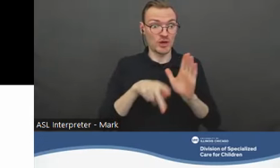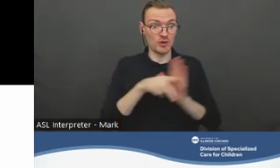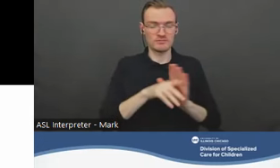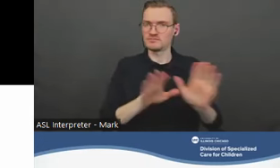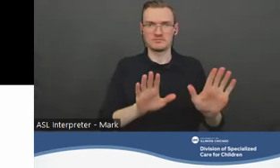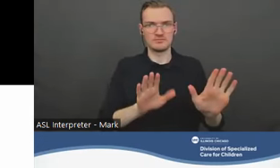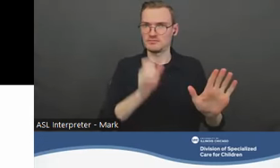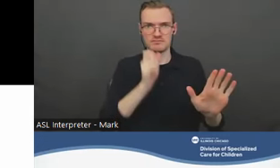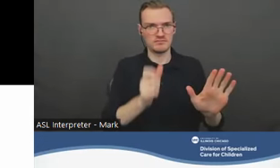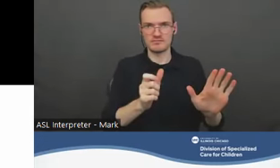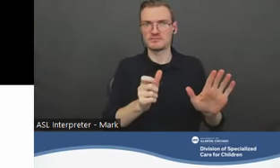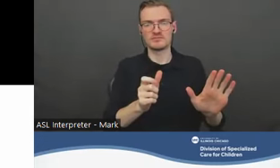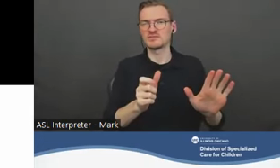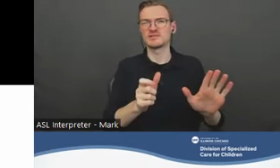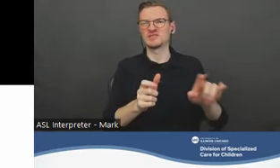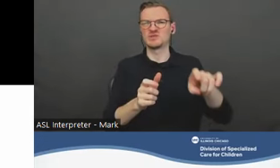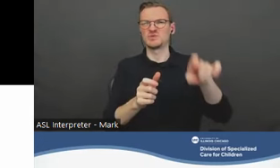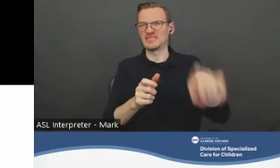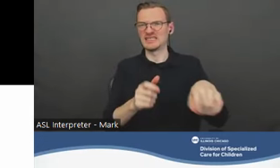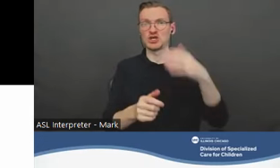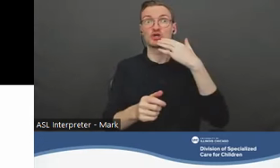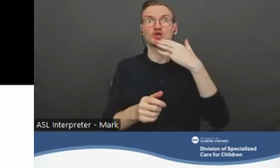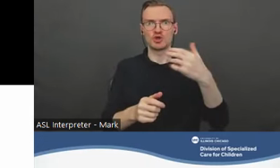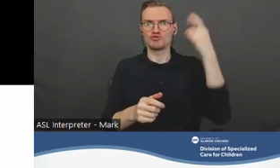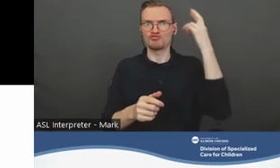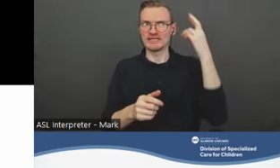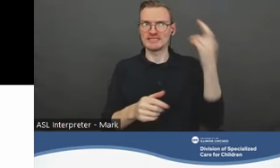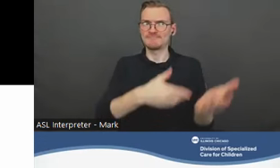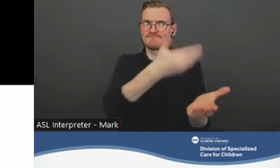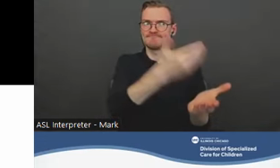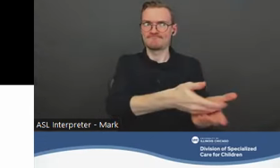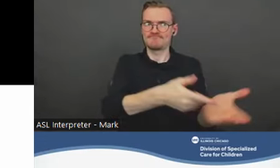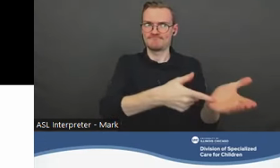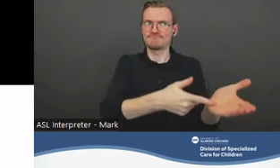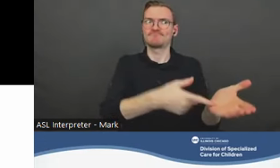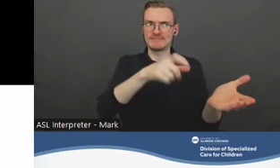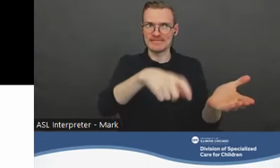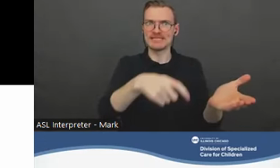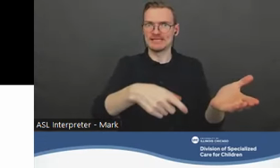for them to assign you a special open enrollment period to be able to choose a plan at this time